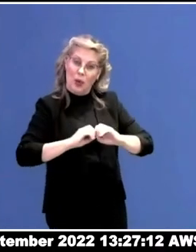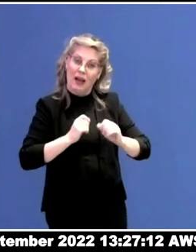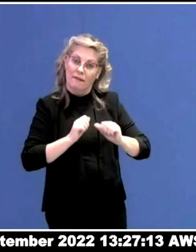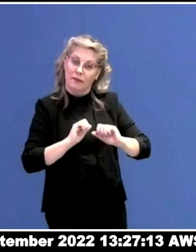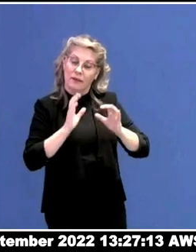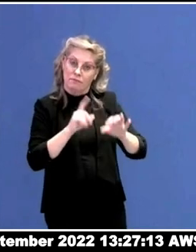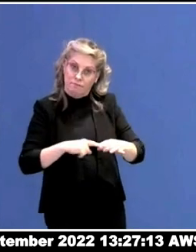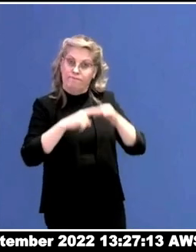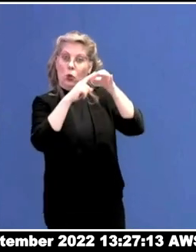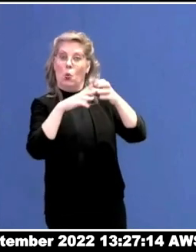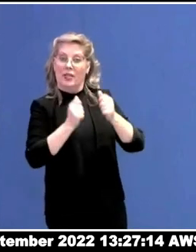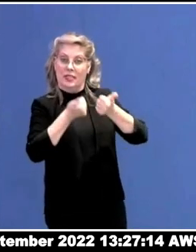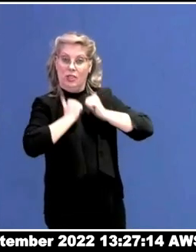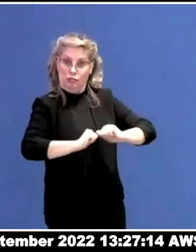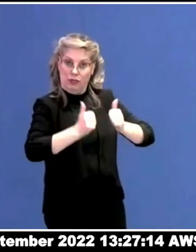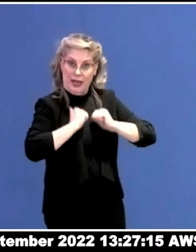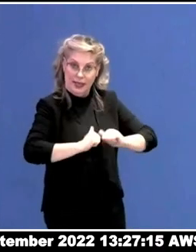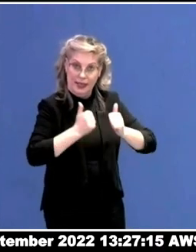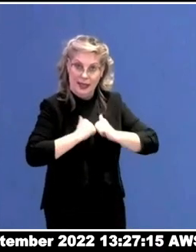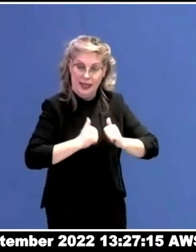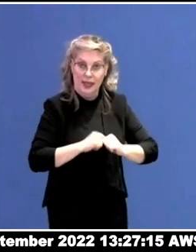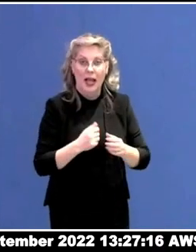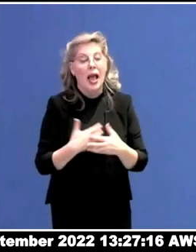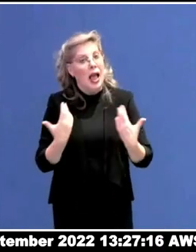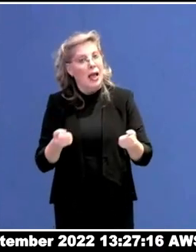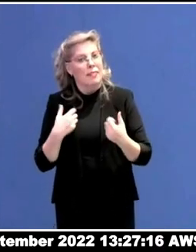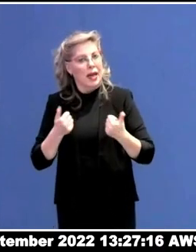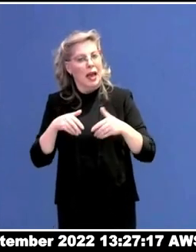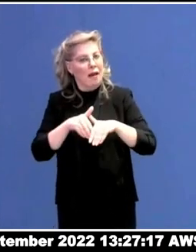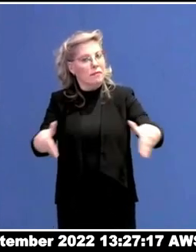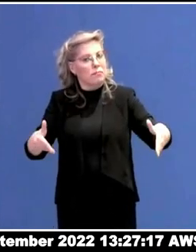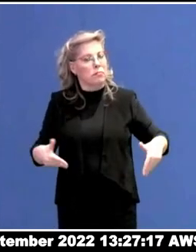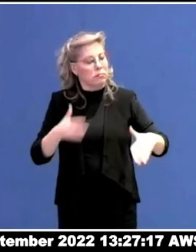does not exist when Corrective Services delivers the same services, and I would say